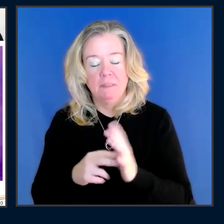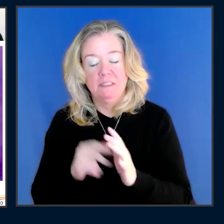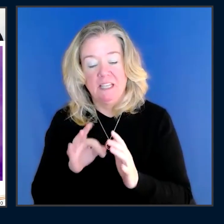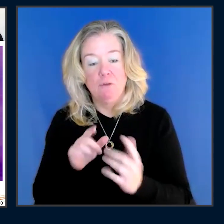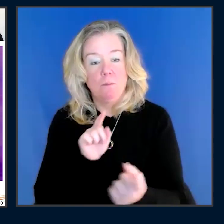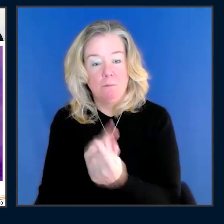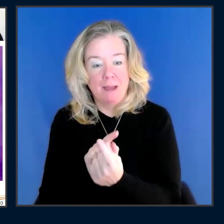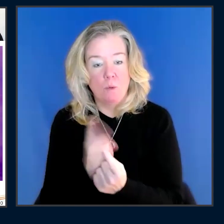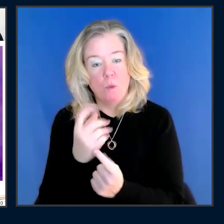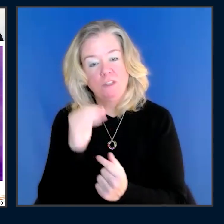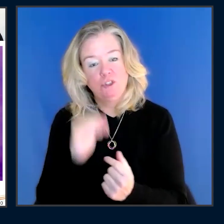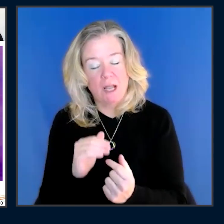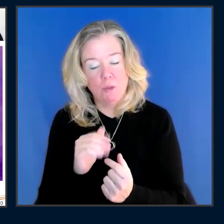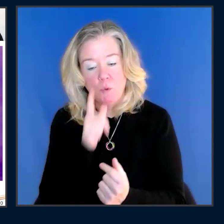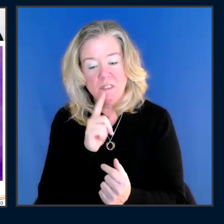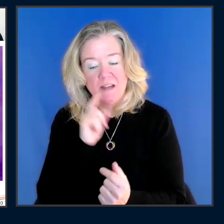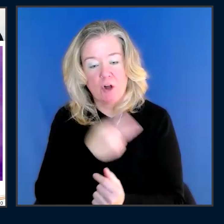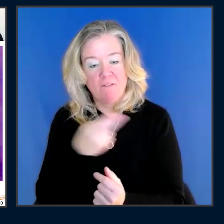The saying goes that if you've met one child